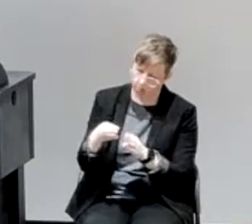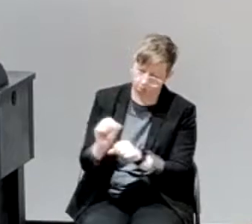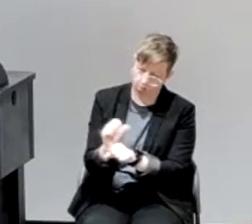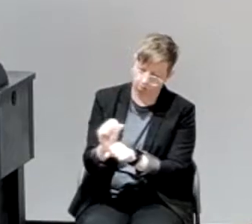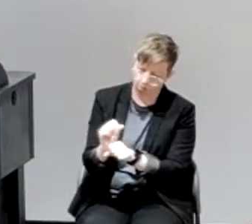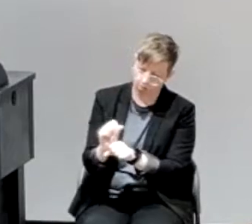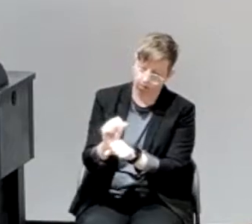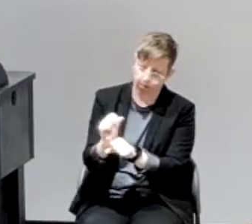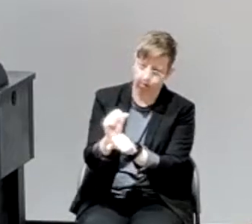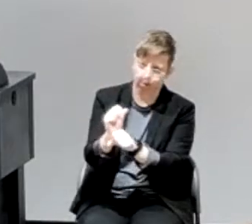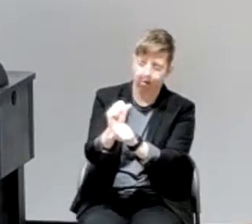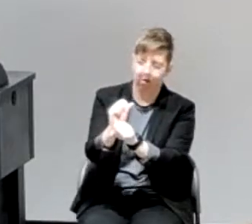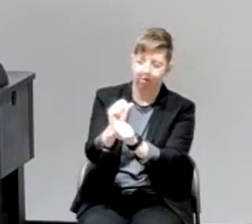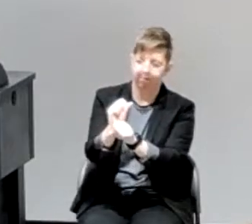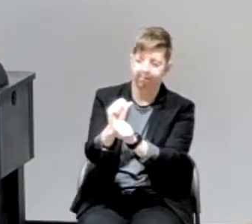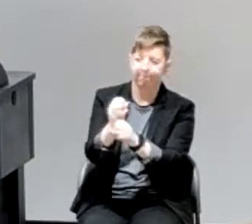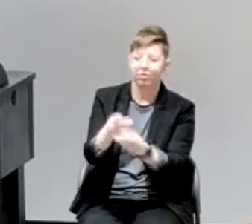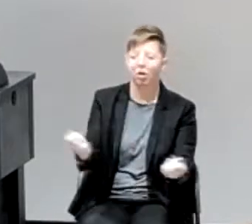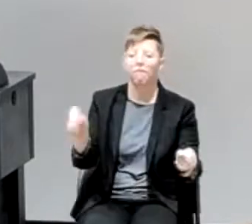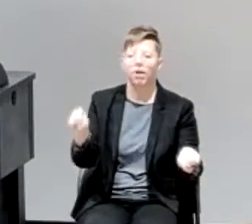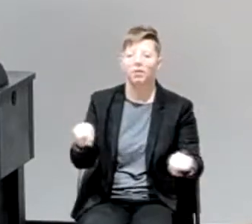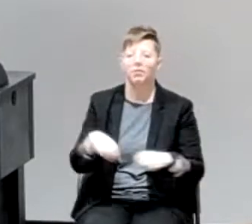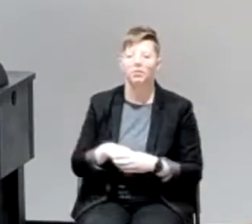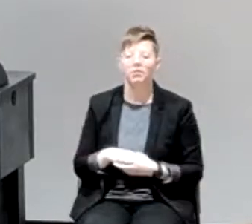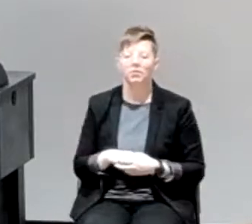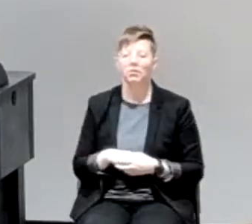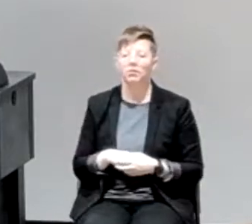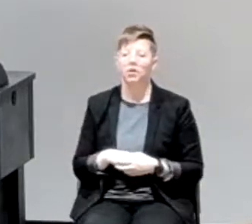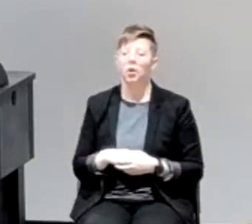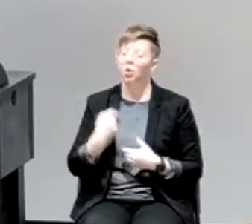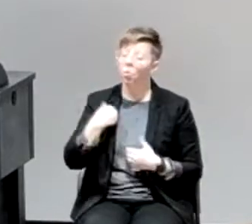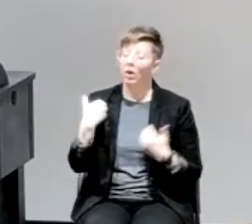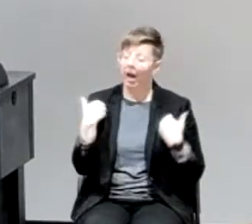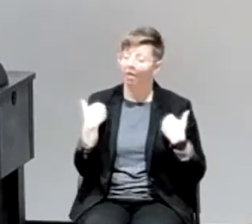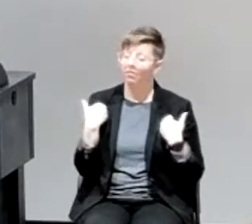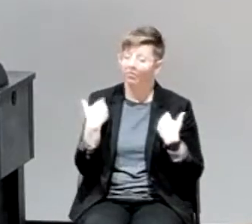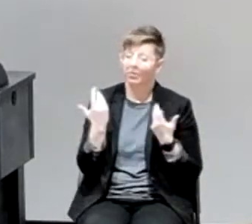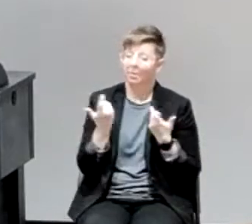minimizing it, stop avoiding it, stop hoping it goes away, the faster we can solve it.